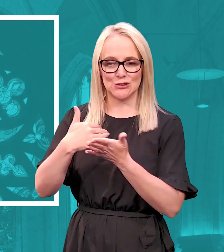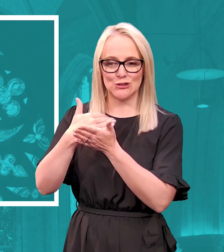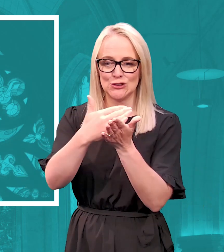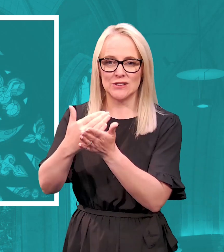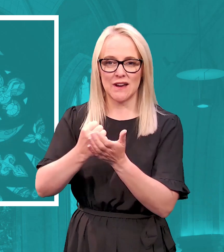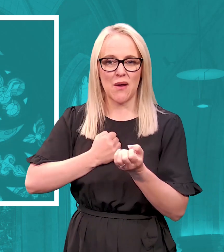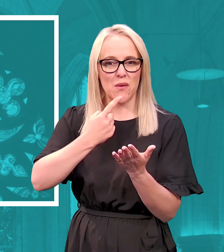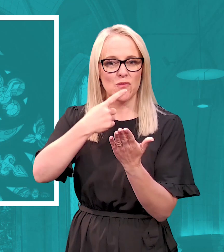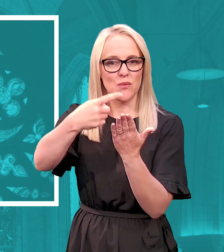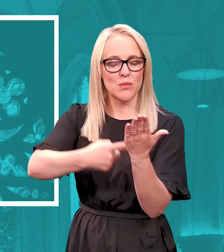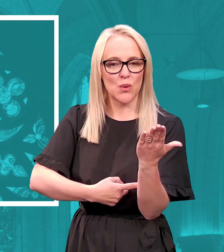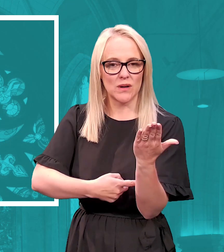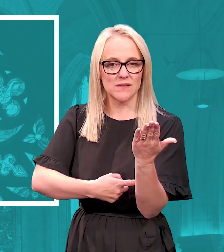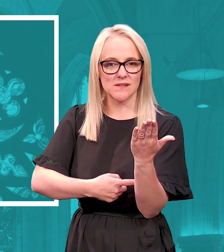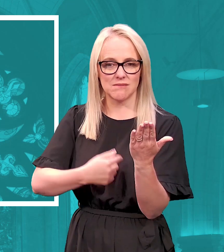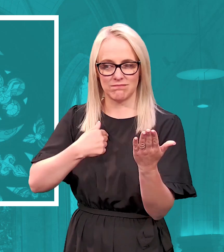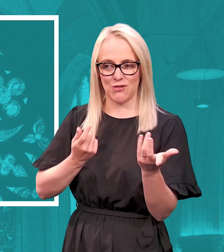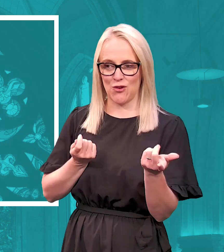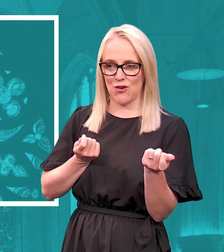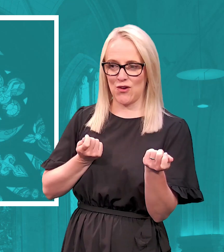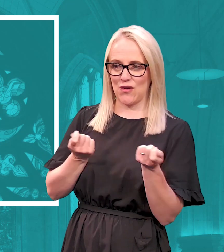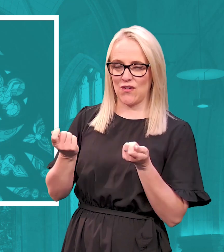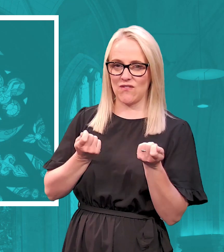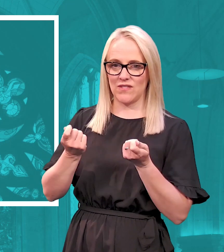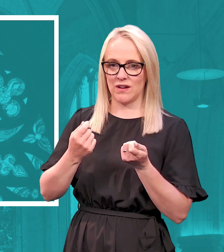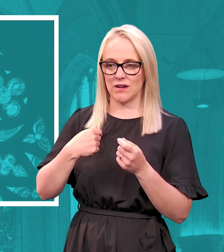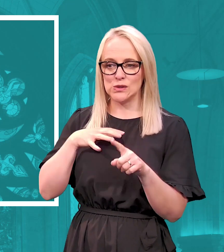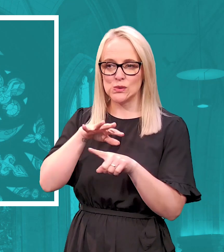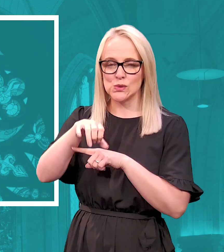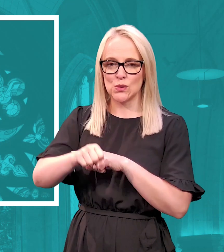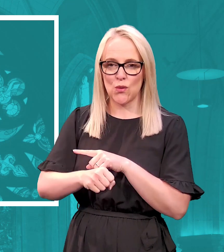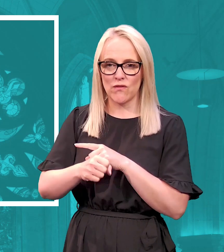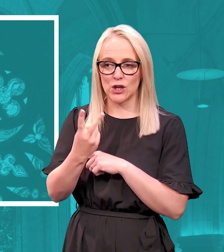the convener who took over during the pandemic year of 2020.